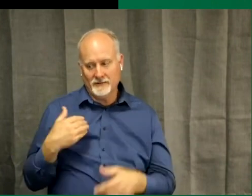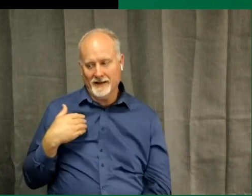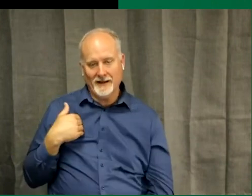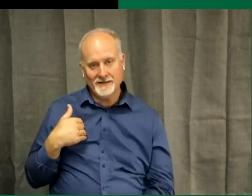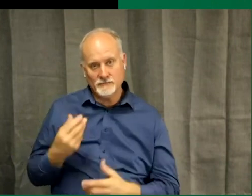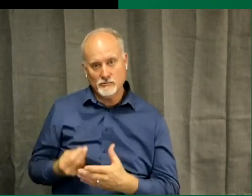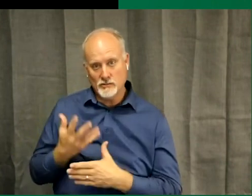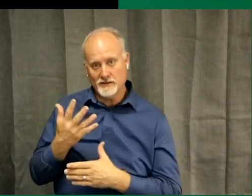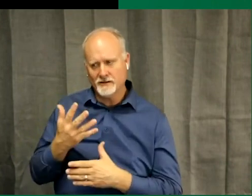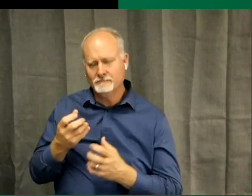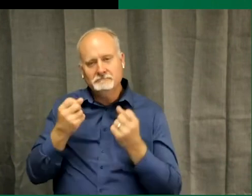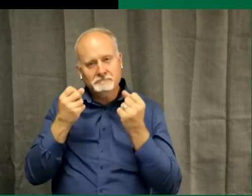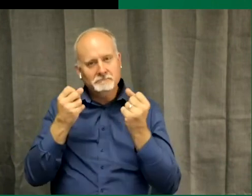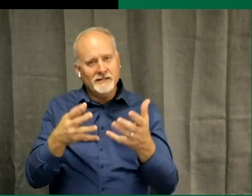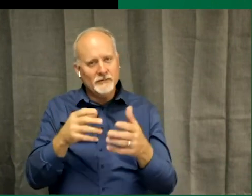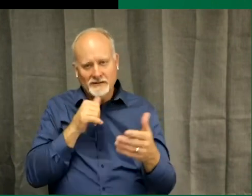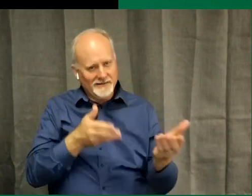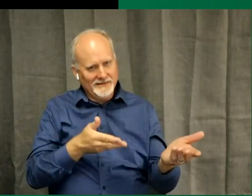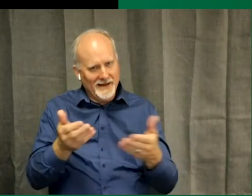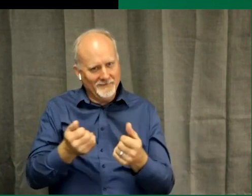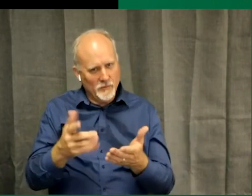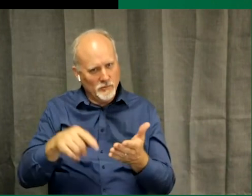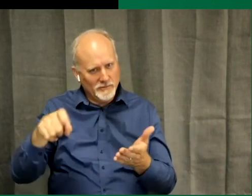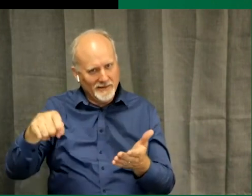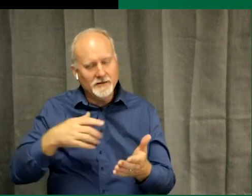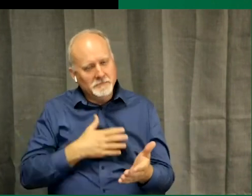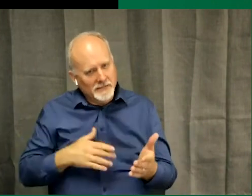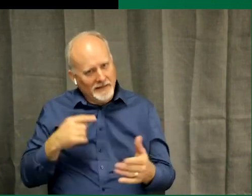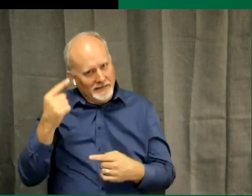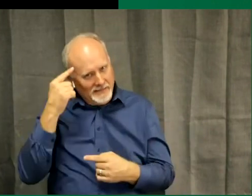that many of you did not take everything you needed so please be sure be thoughtful about that